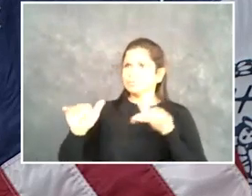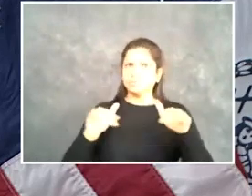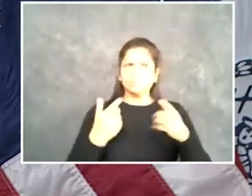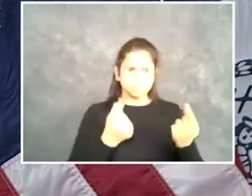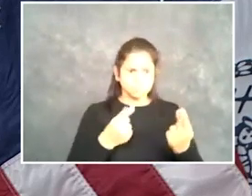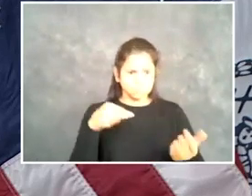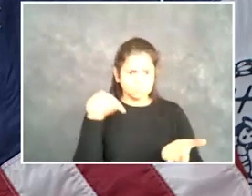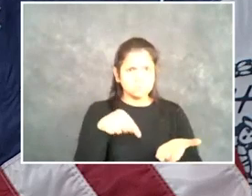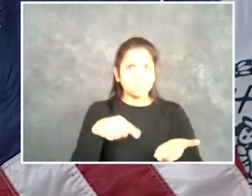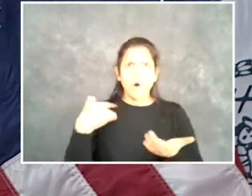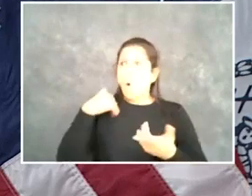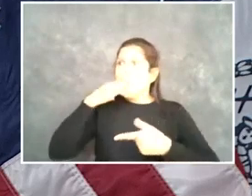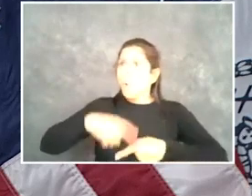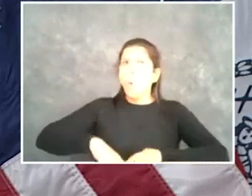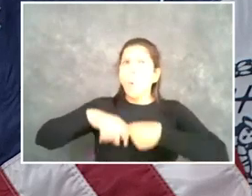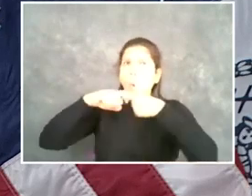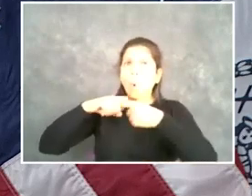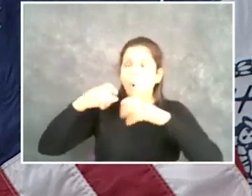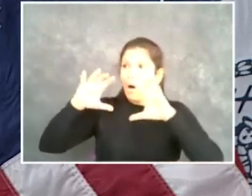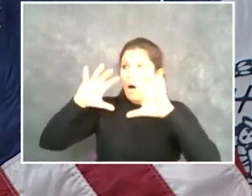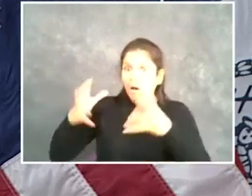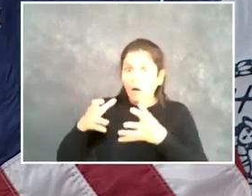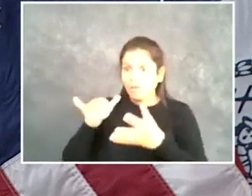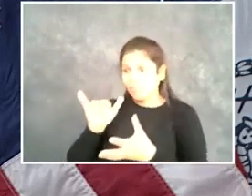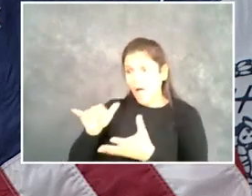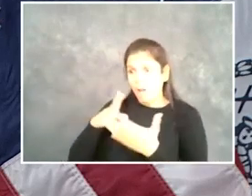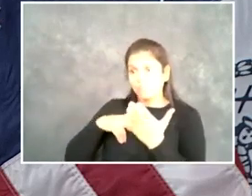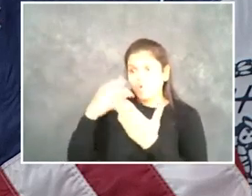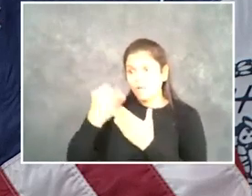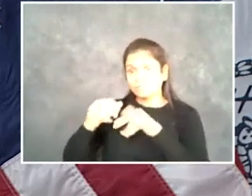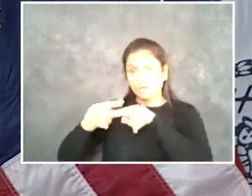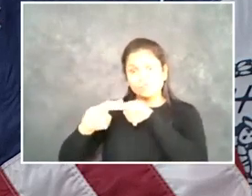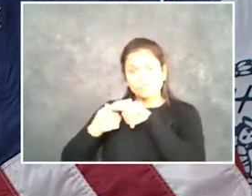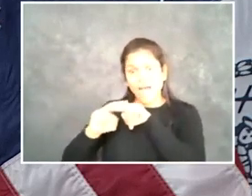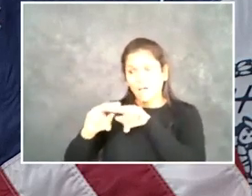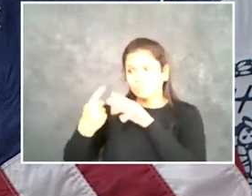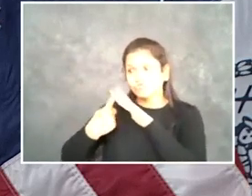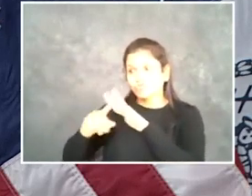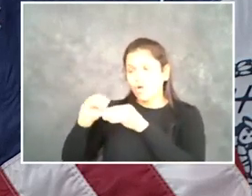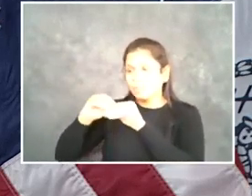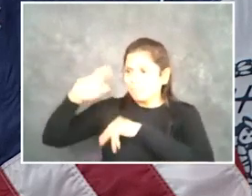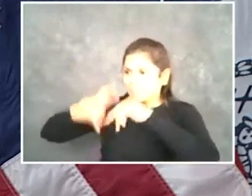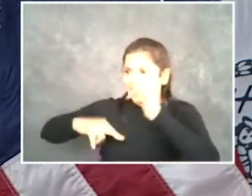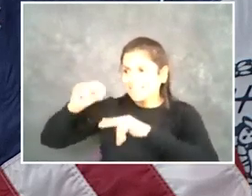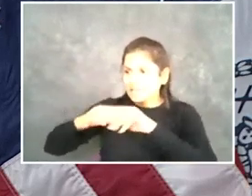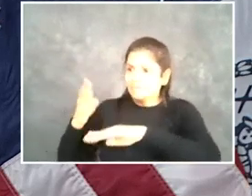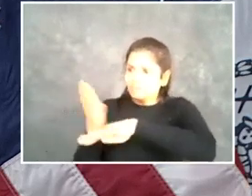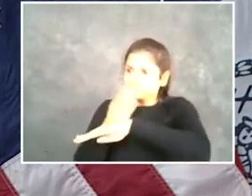WHICH SOME PIECES OF IT ARE BEING DELAYED BECAUSE OF THE REALITY OF THIS CRISIS AND OUR